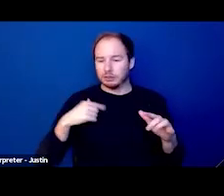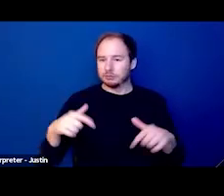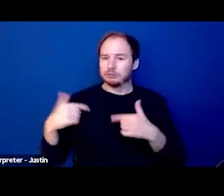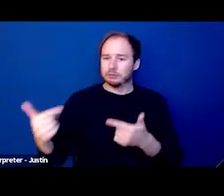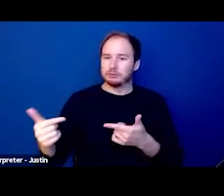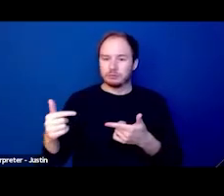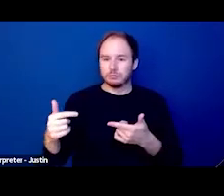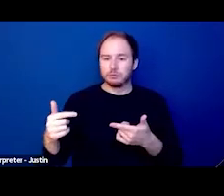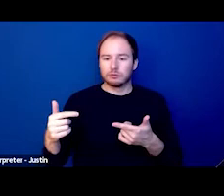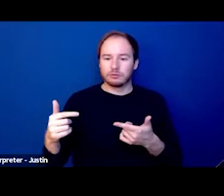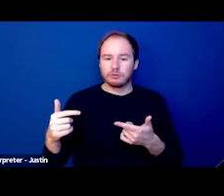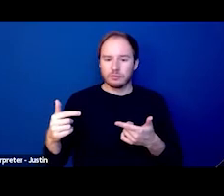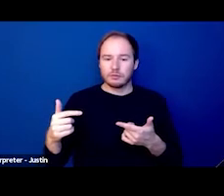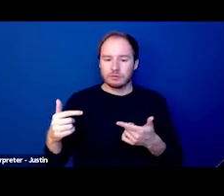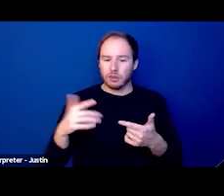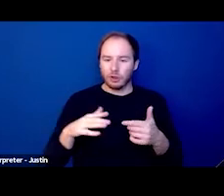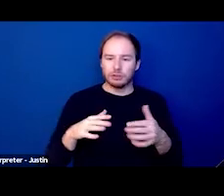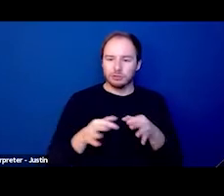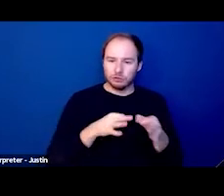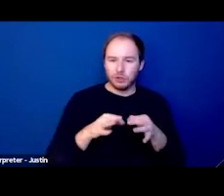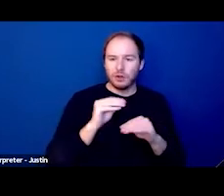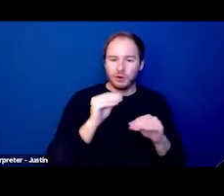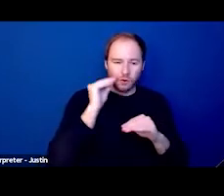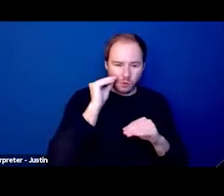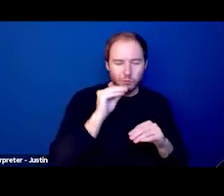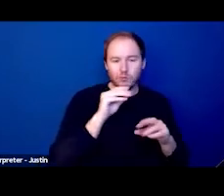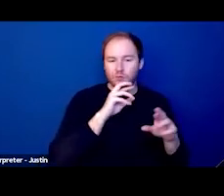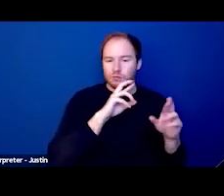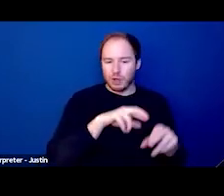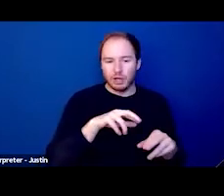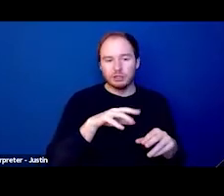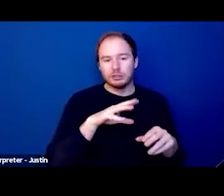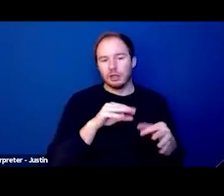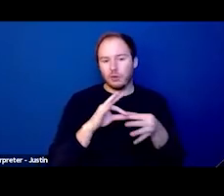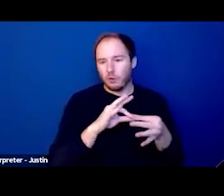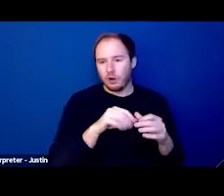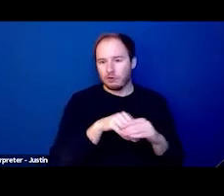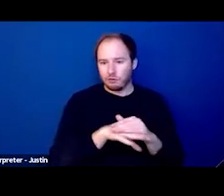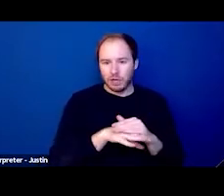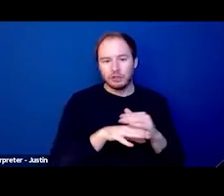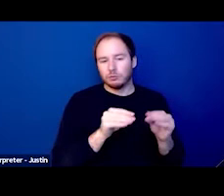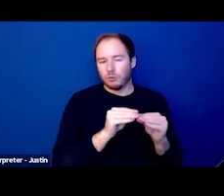that we've kind of gone over the basics of homelessness response and Coordinated Entry and some of the opportunities that those two services,